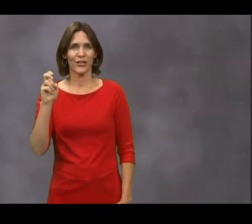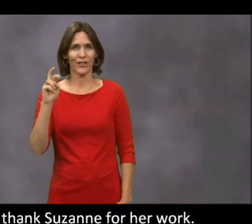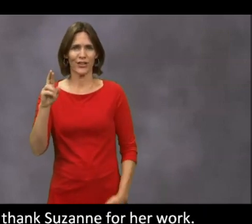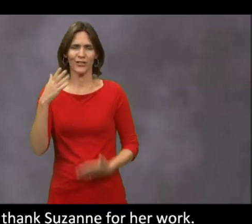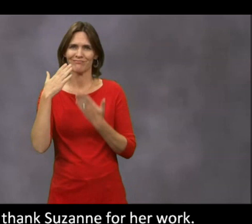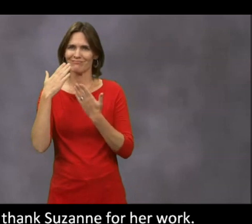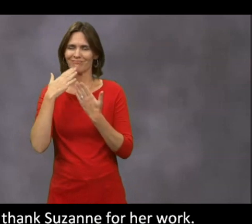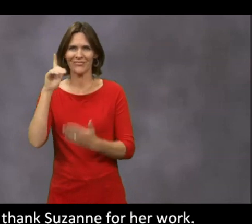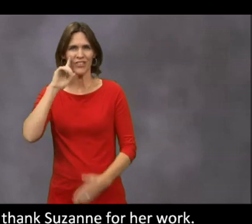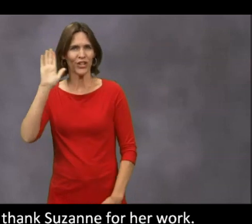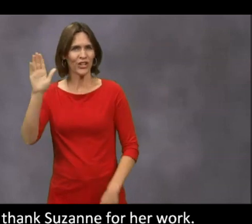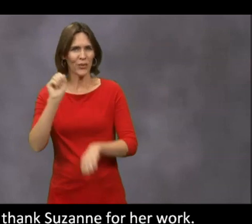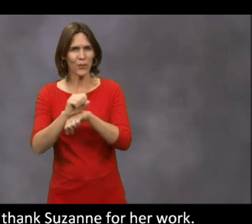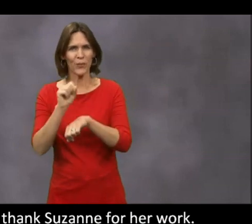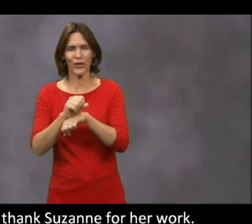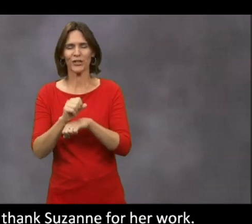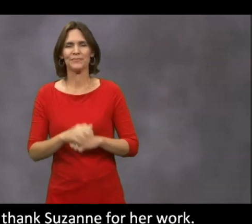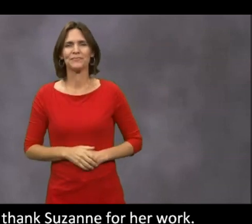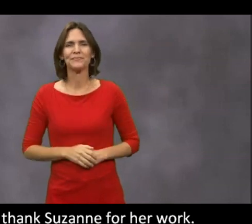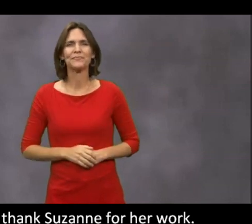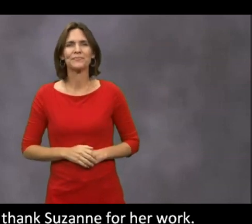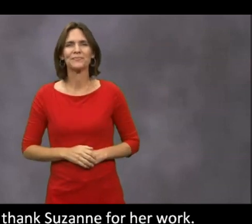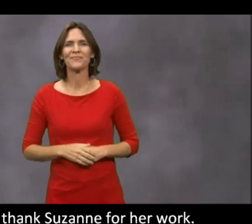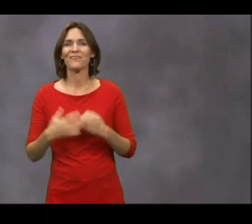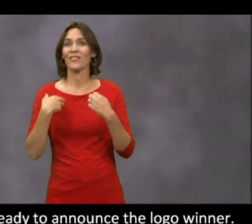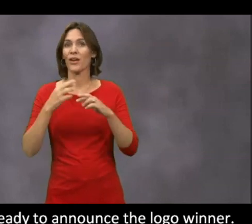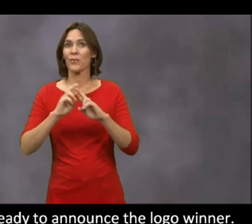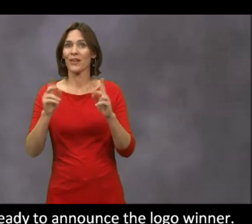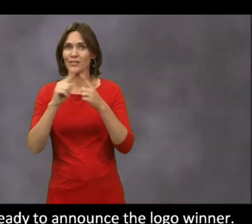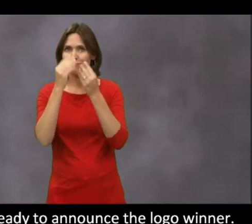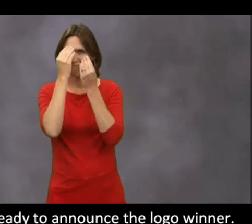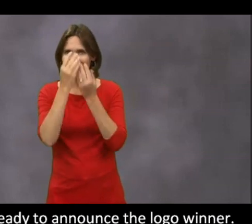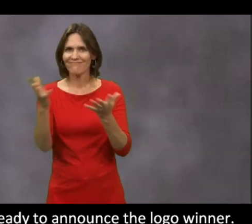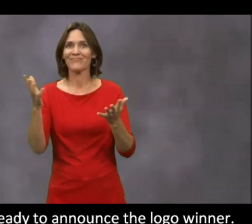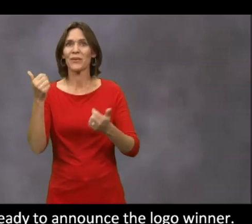We thank Suzanne for her work. We are ready to announce the logo winner.